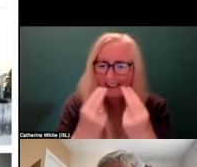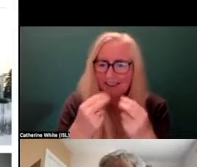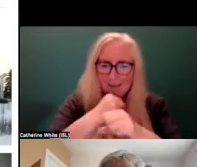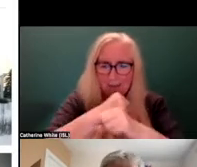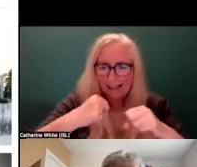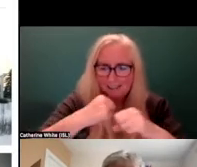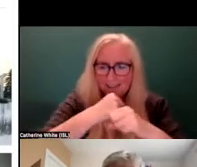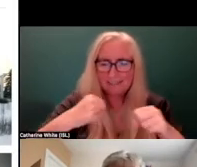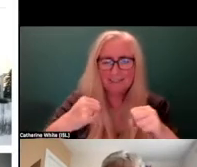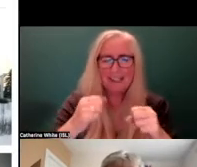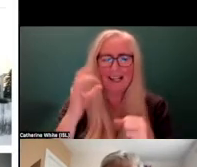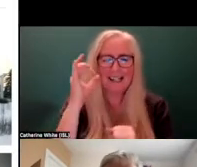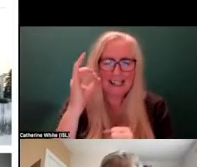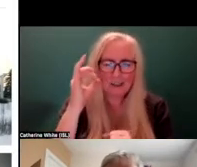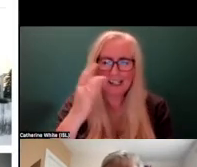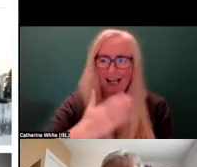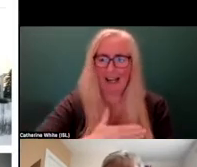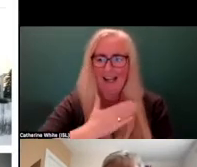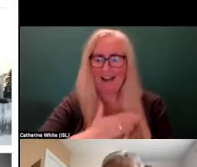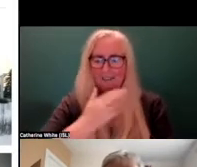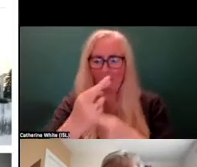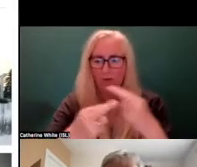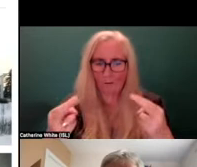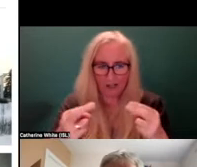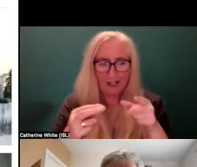spaces and kitchens and living spaces.